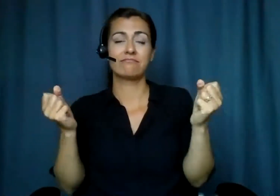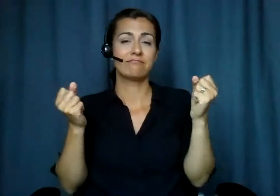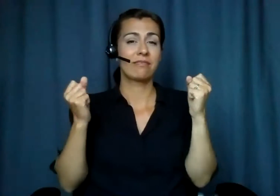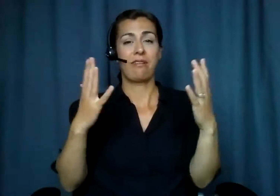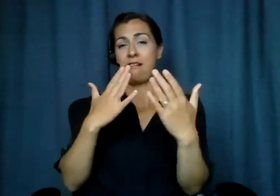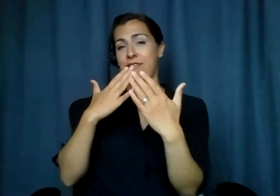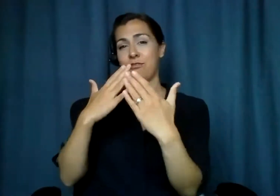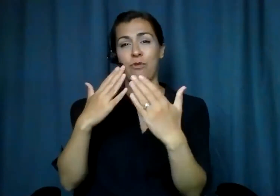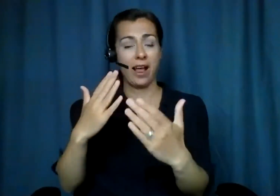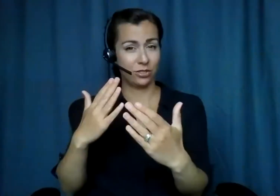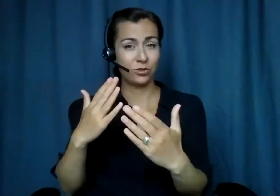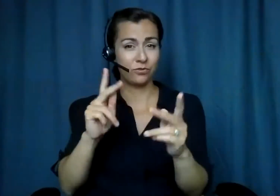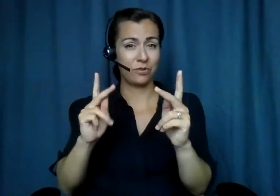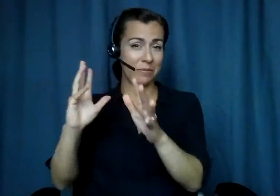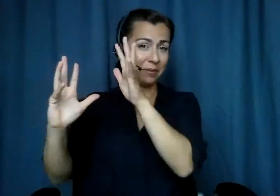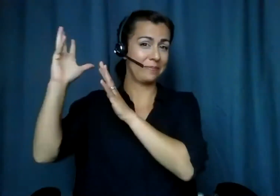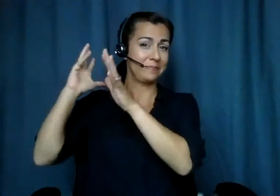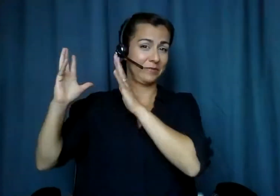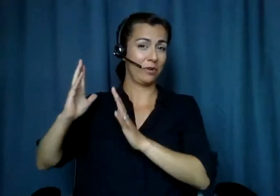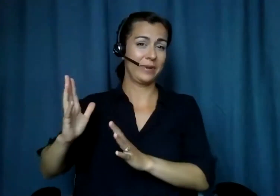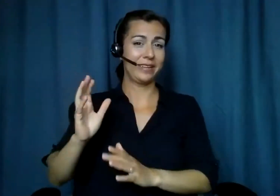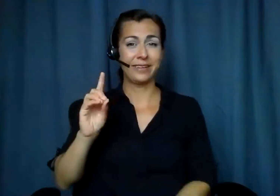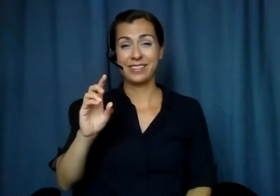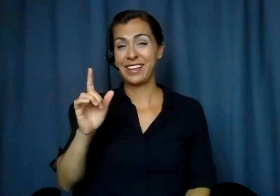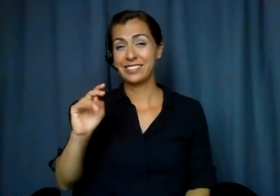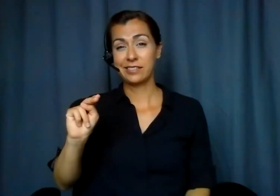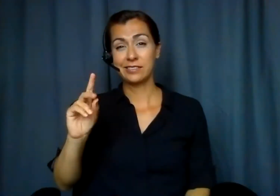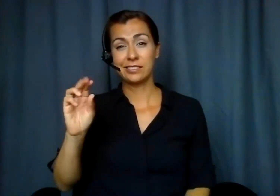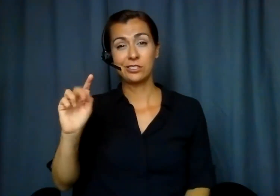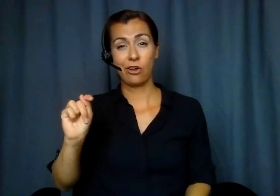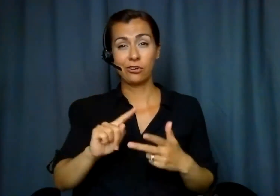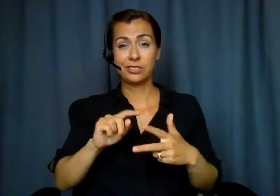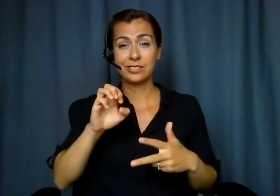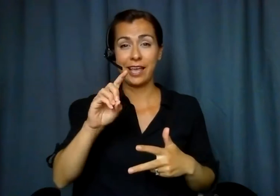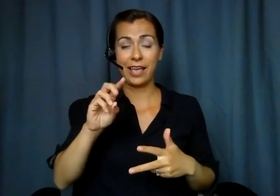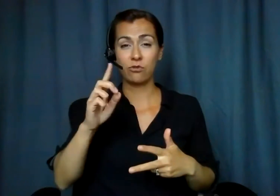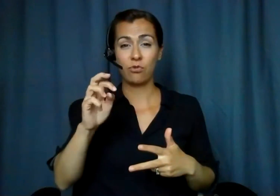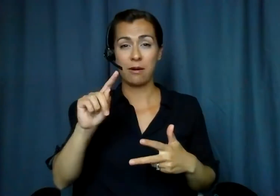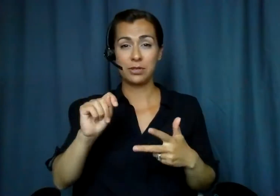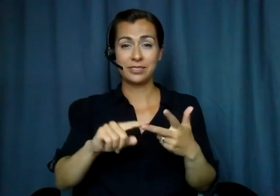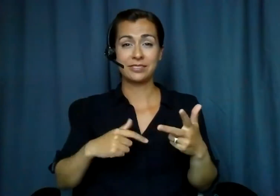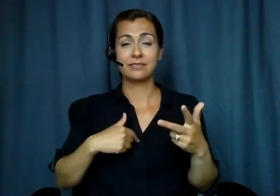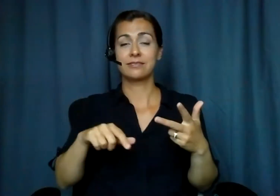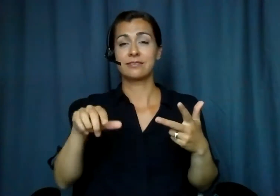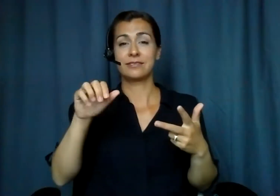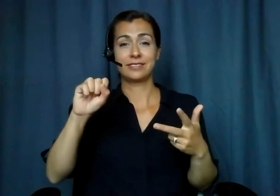while the panelists are presenting. During the round table conversation